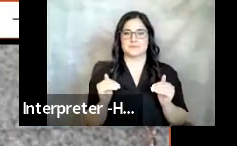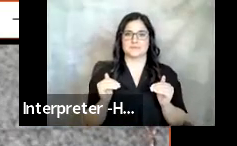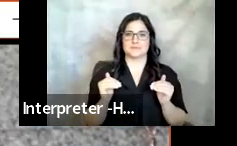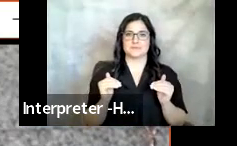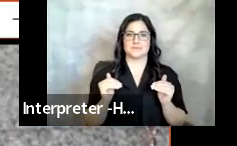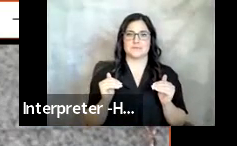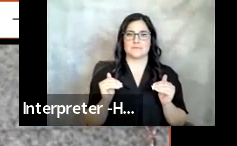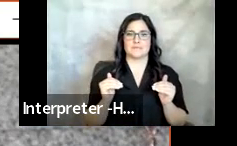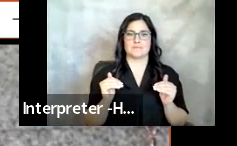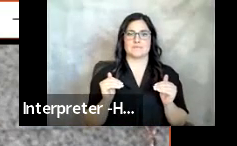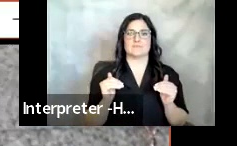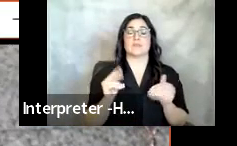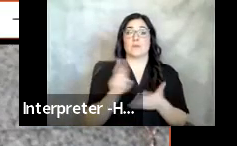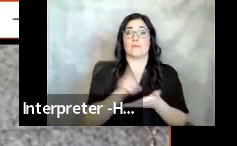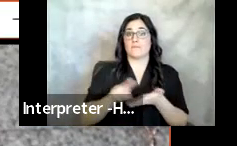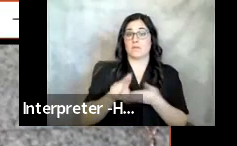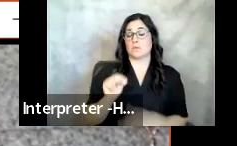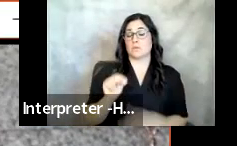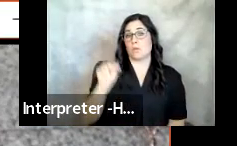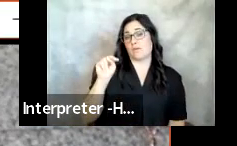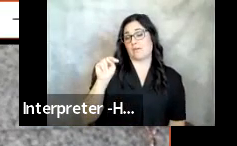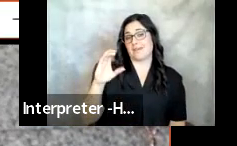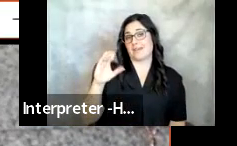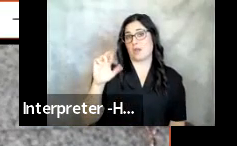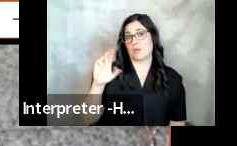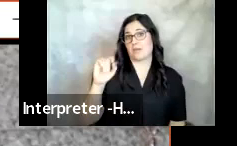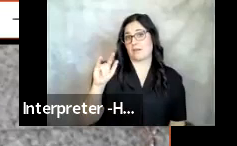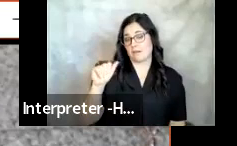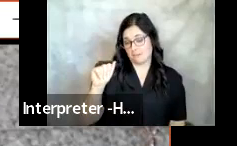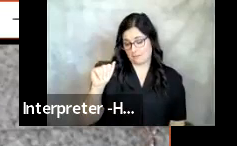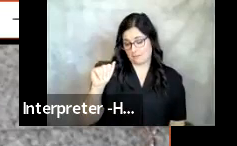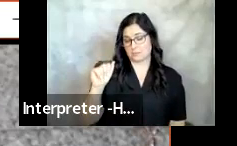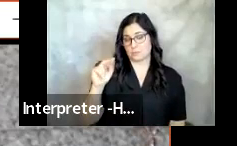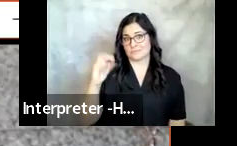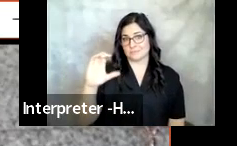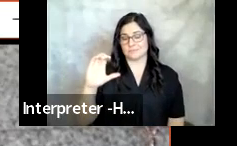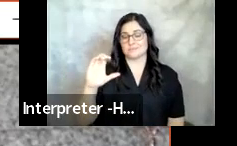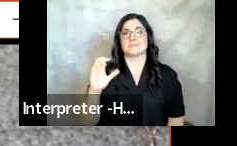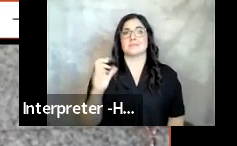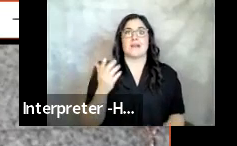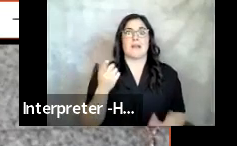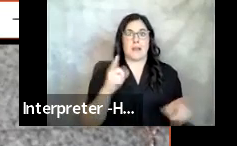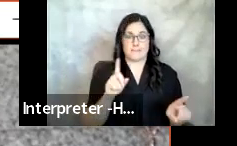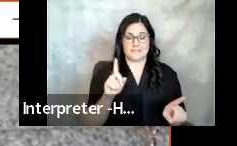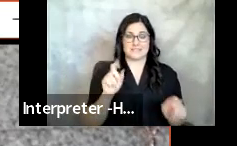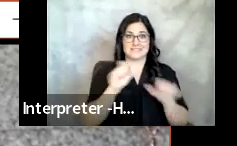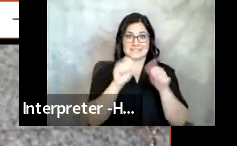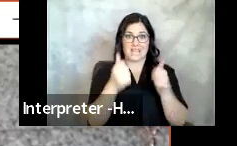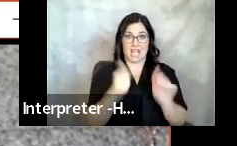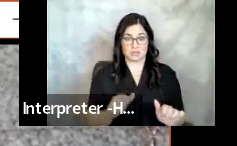University of North Carolina. Had a big. Huge effort to remove their. Statue, I mean, it went on for.